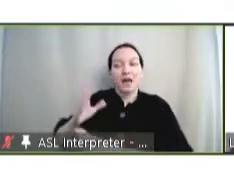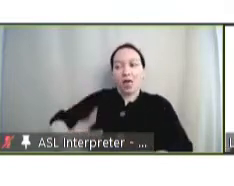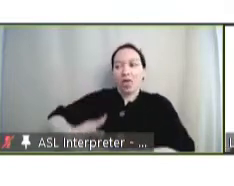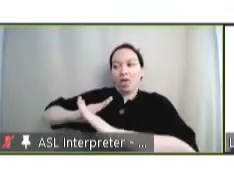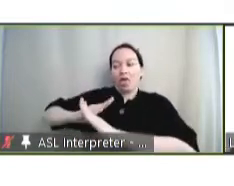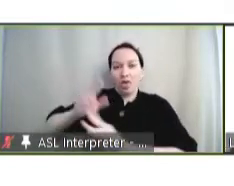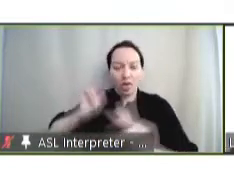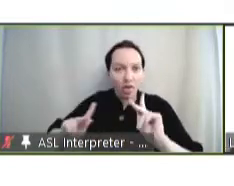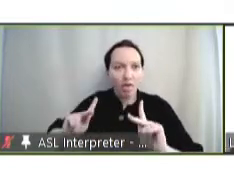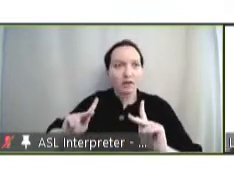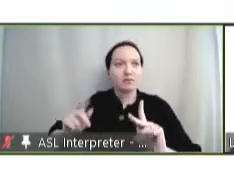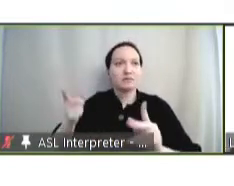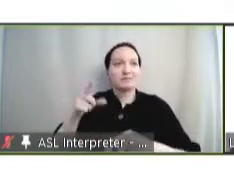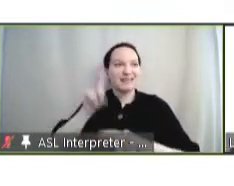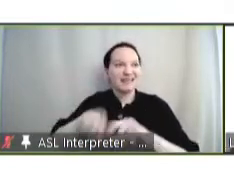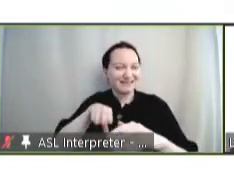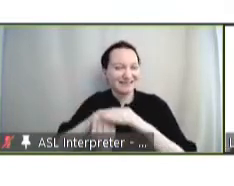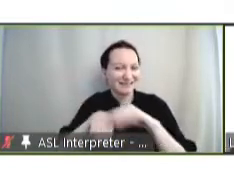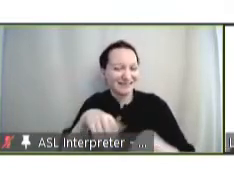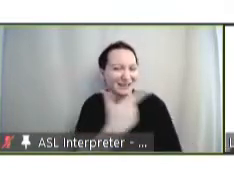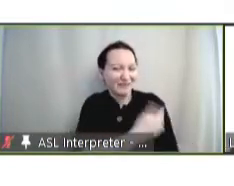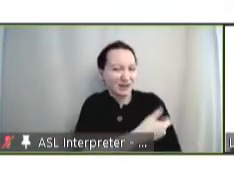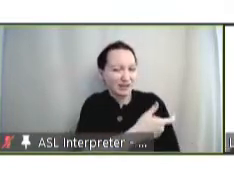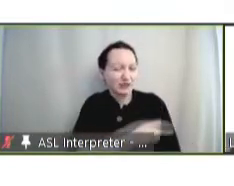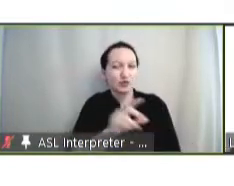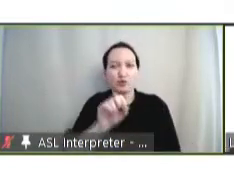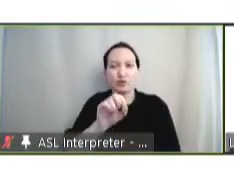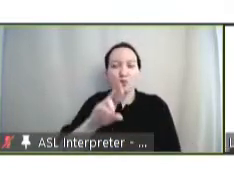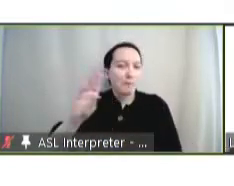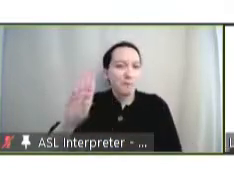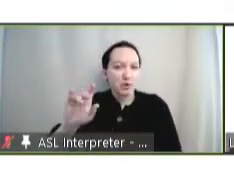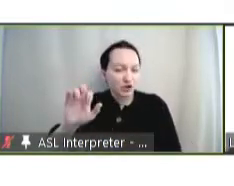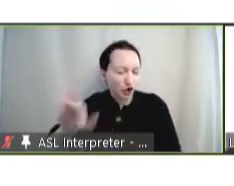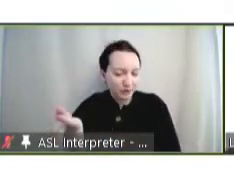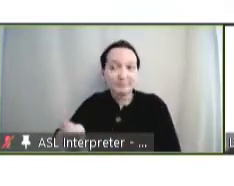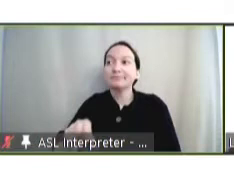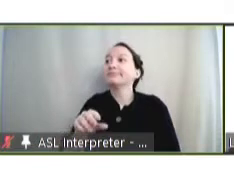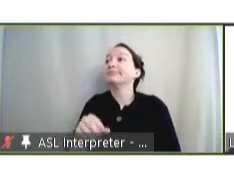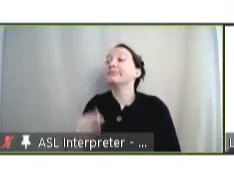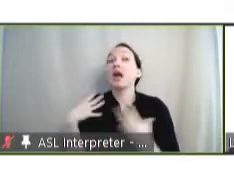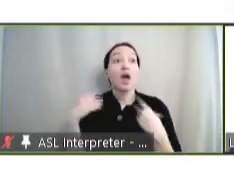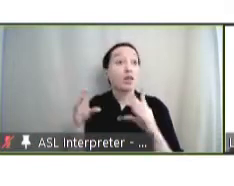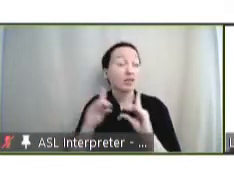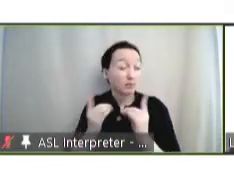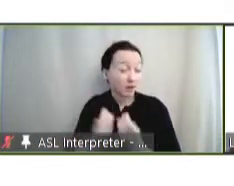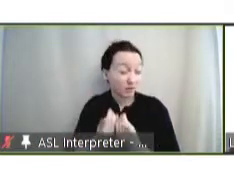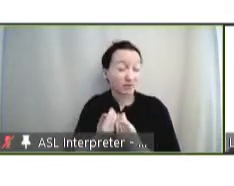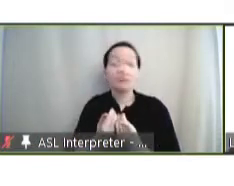are trying to access vaccines or boosters. So, you know, if the health department sets up a clinic